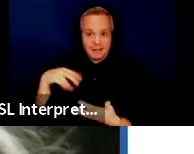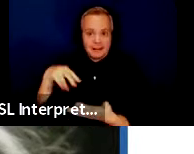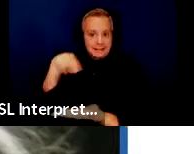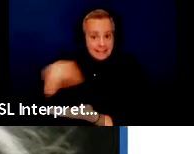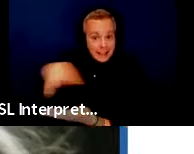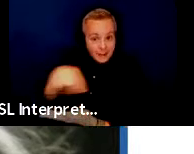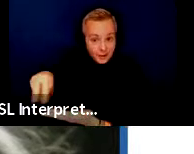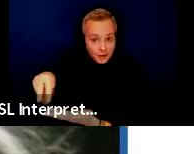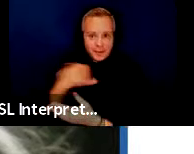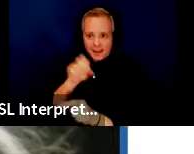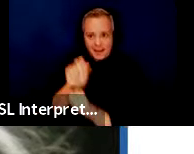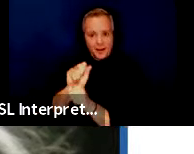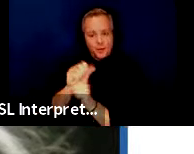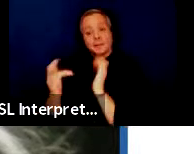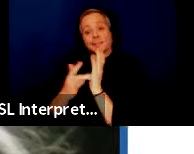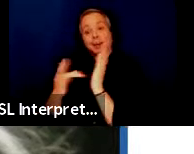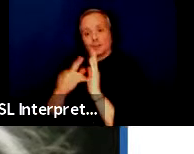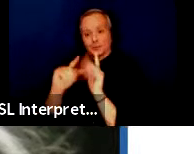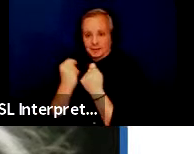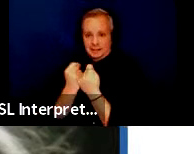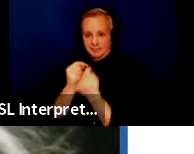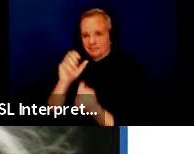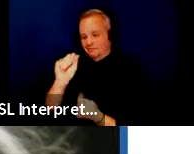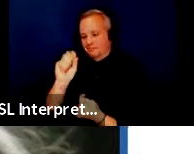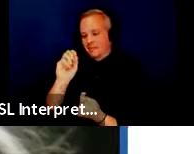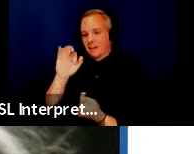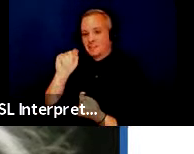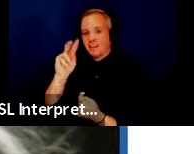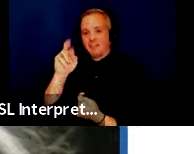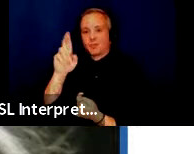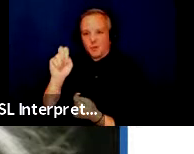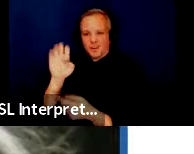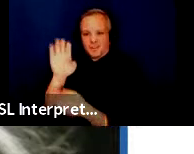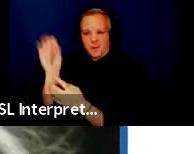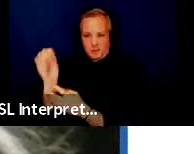SOFTWARE COMPANY. WHEN I WAS 24 YEARS OLD, I TOOK